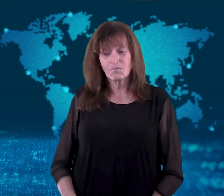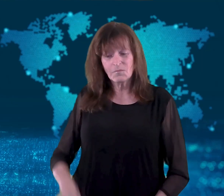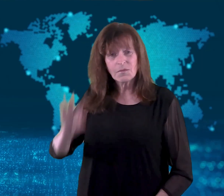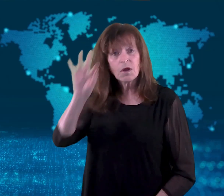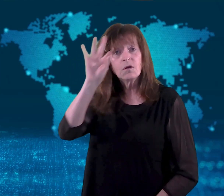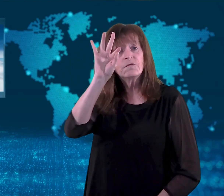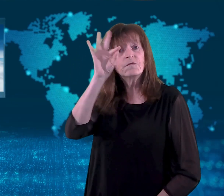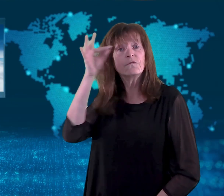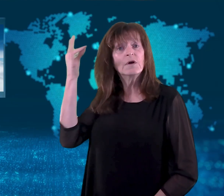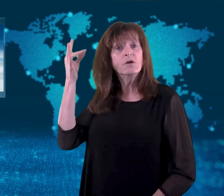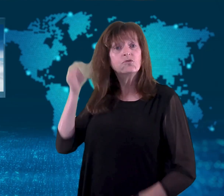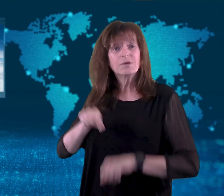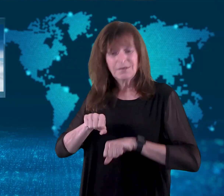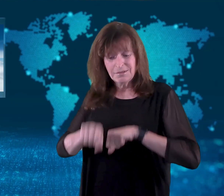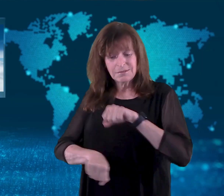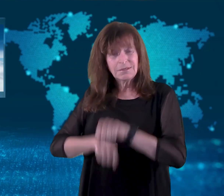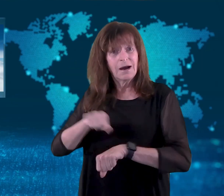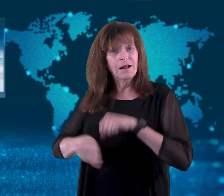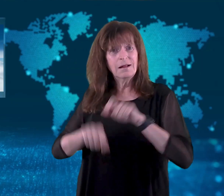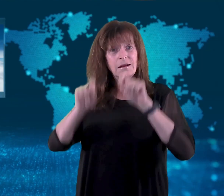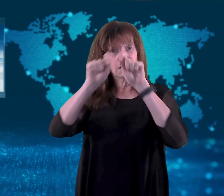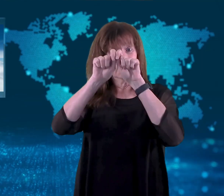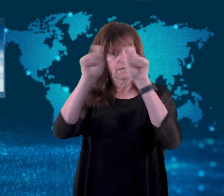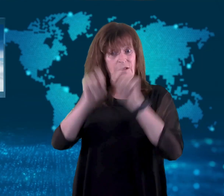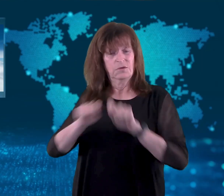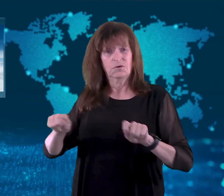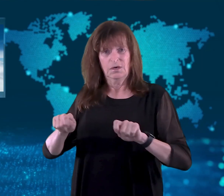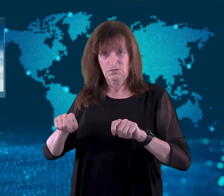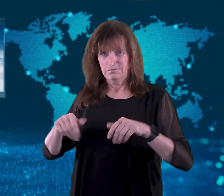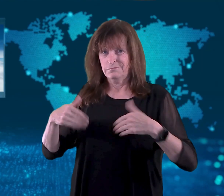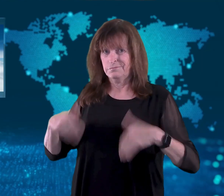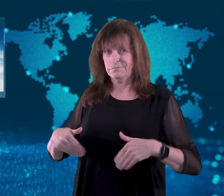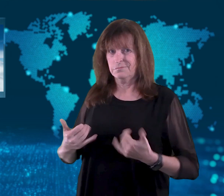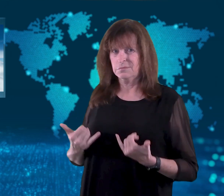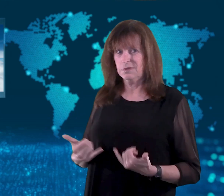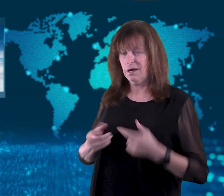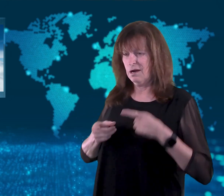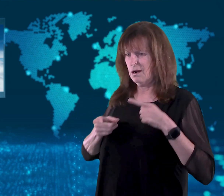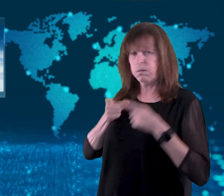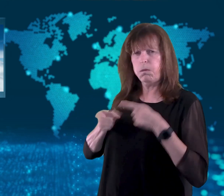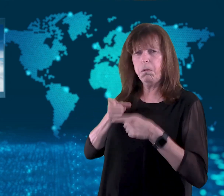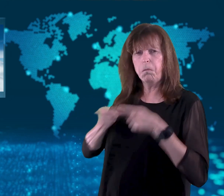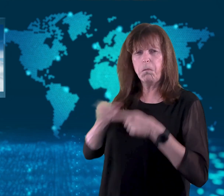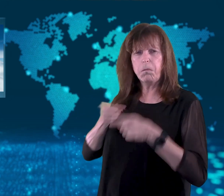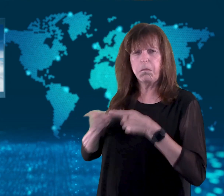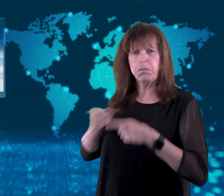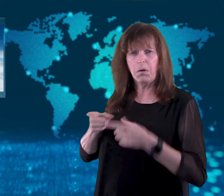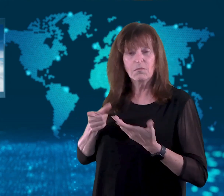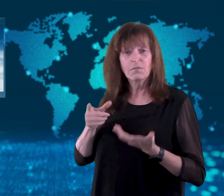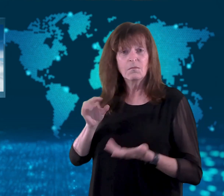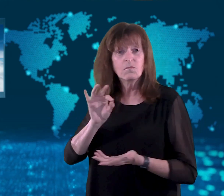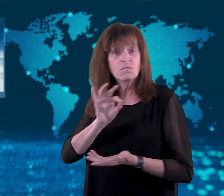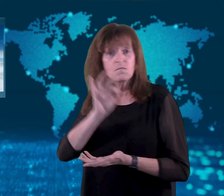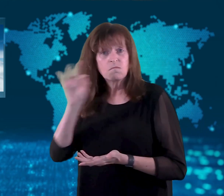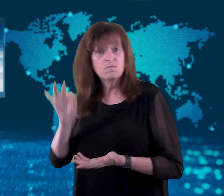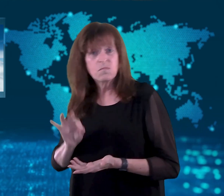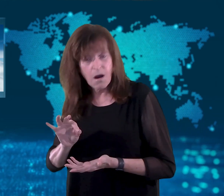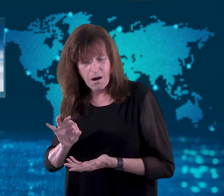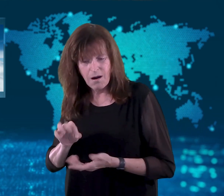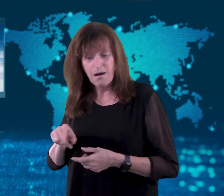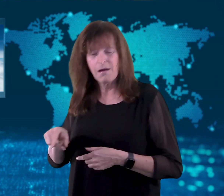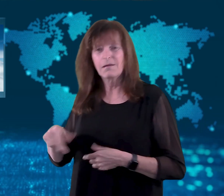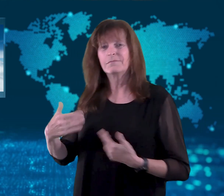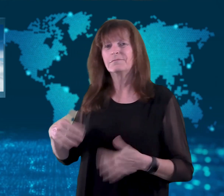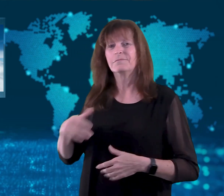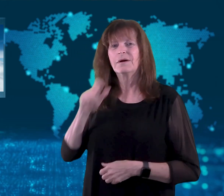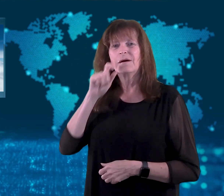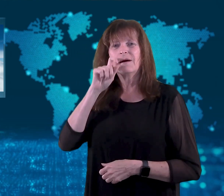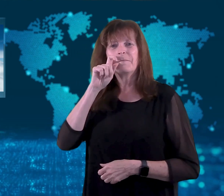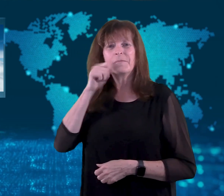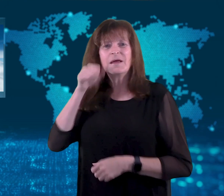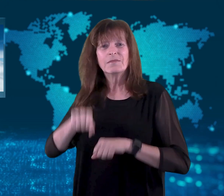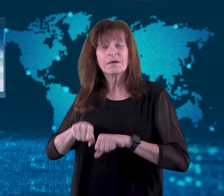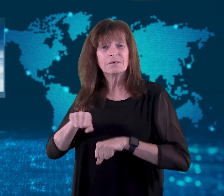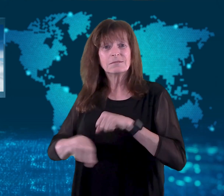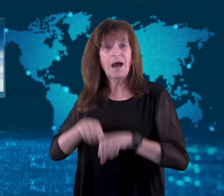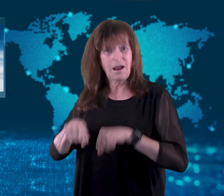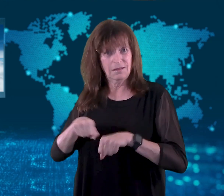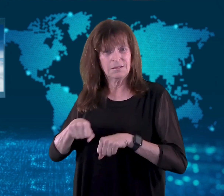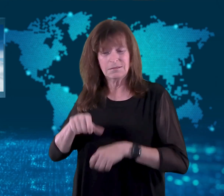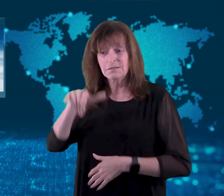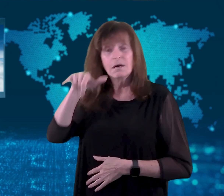[GEORGIA]: The French Cycling Federation is facing backlash after it sent its male cyclists